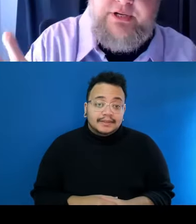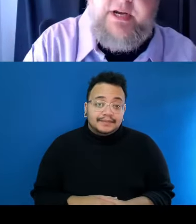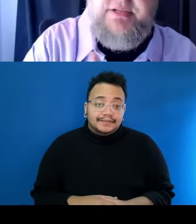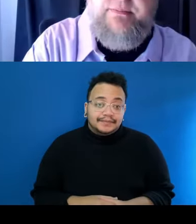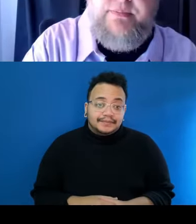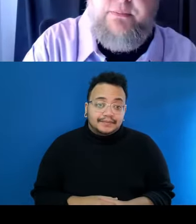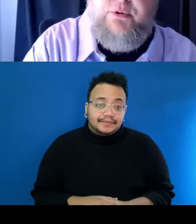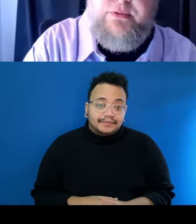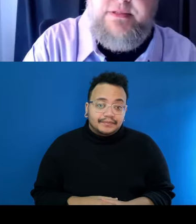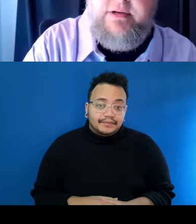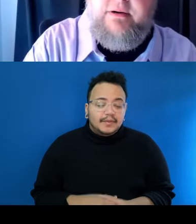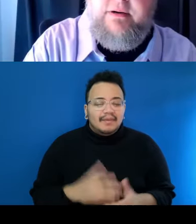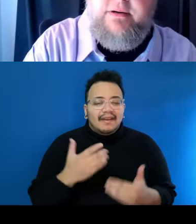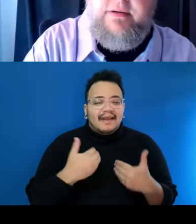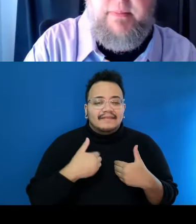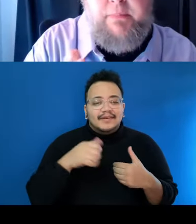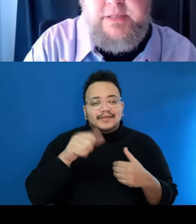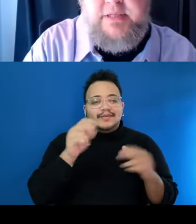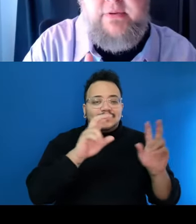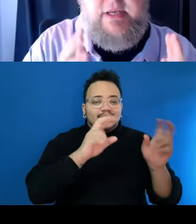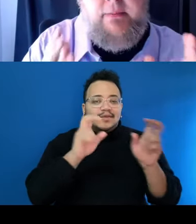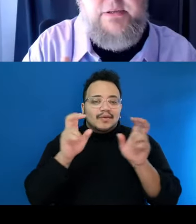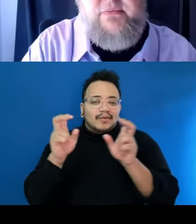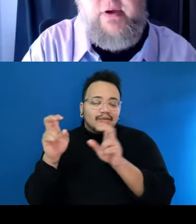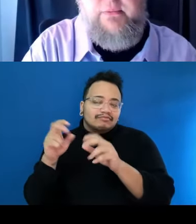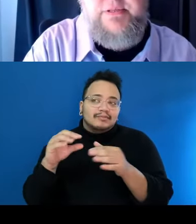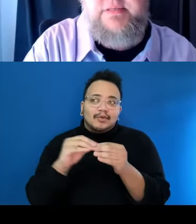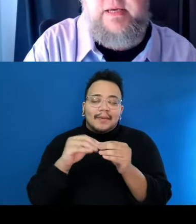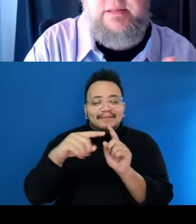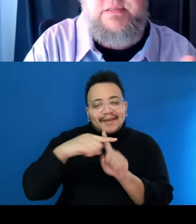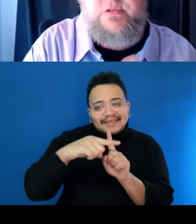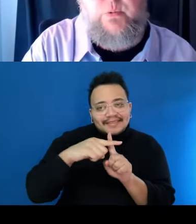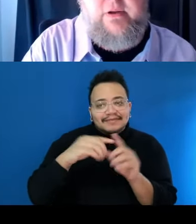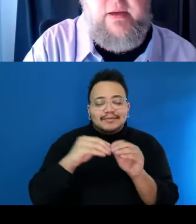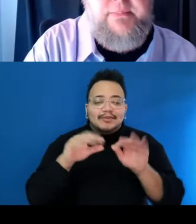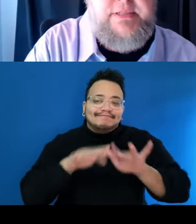We're gonna share some quotes that are about positivity and about some vibrance and this is one of them.